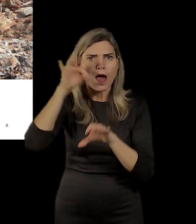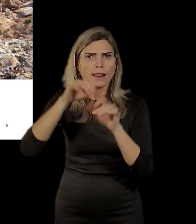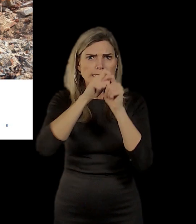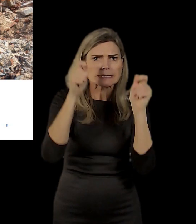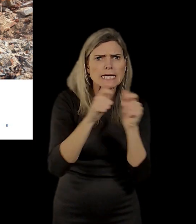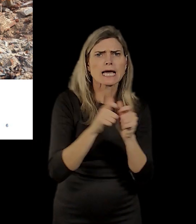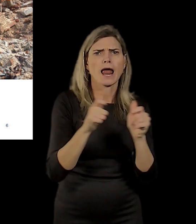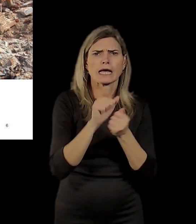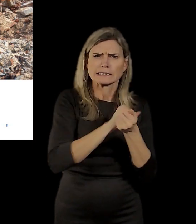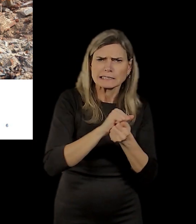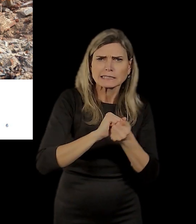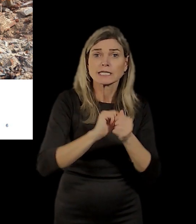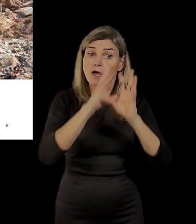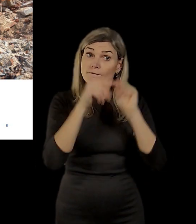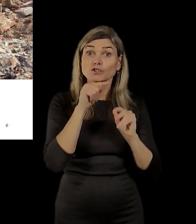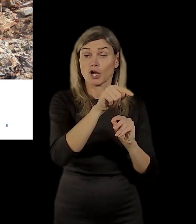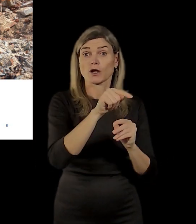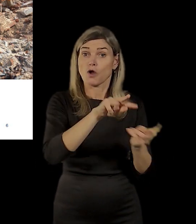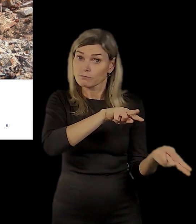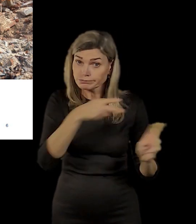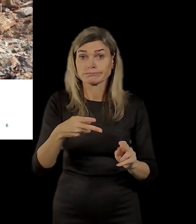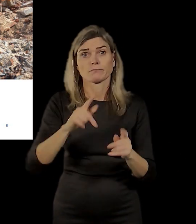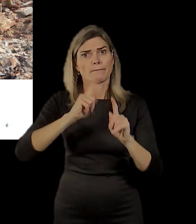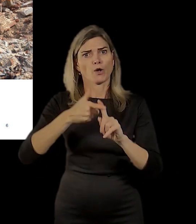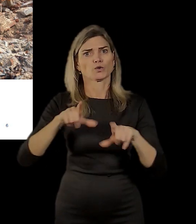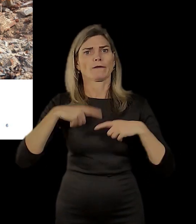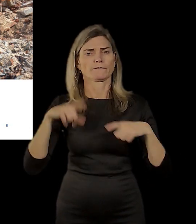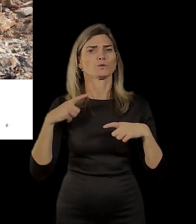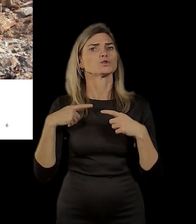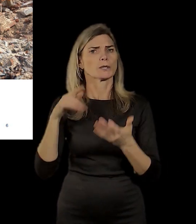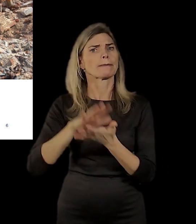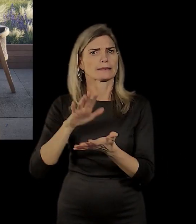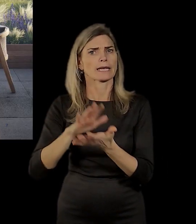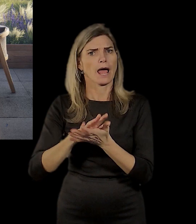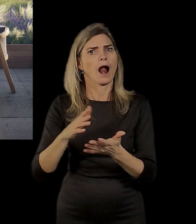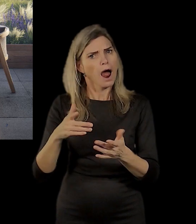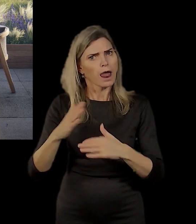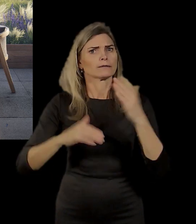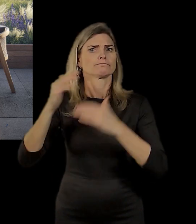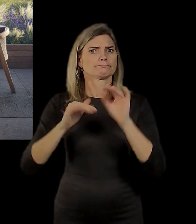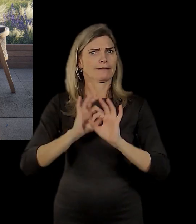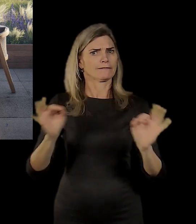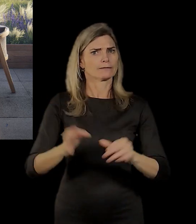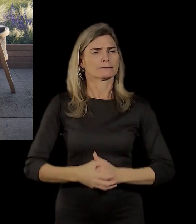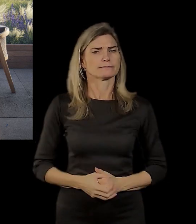And just for those who are interested: there will be approximately 14,000 m² of green roofs, which is actually the area of the park.